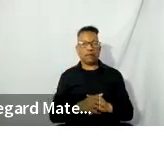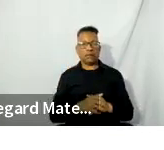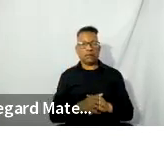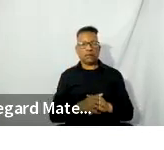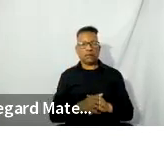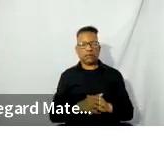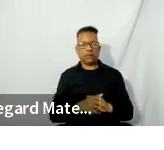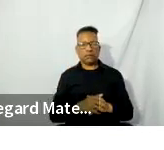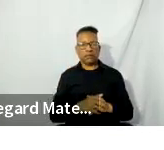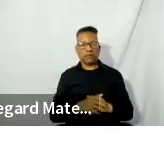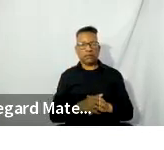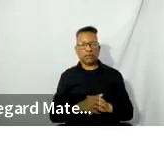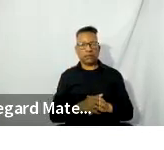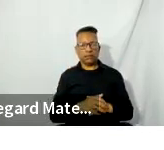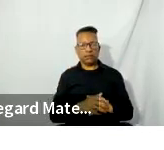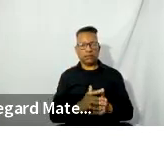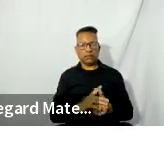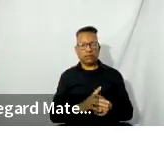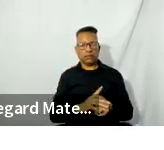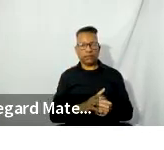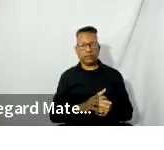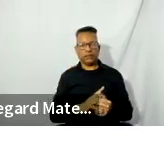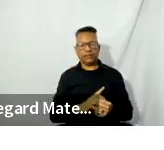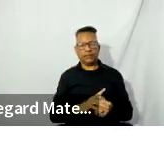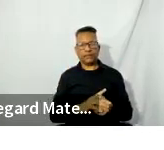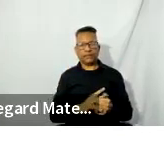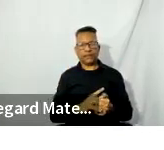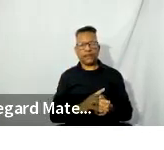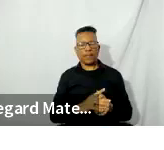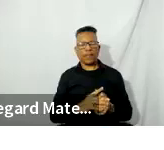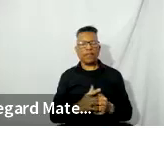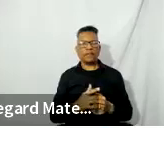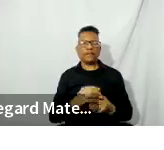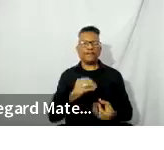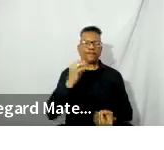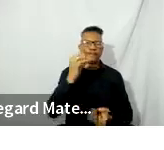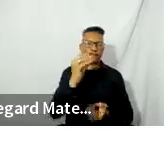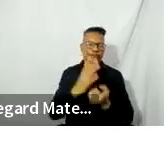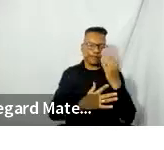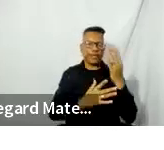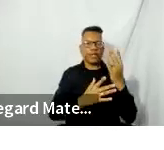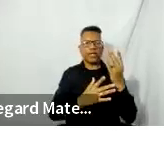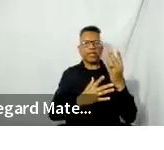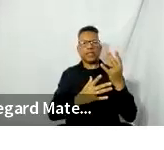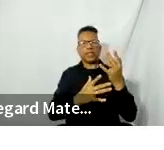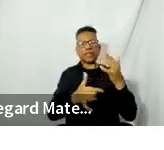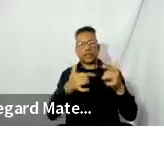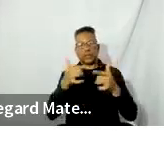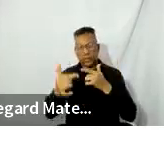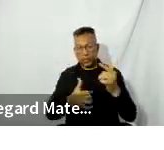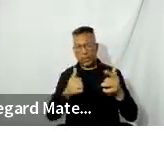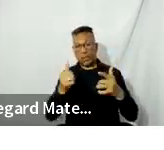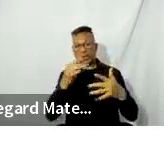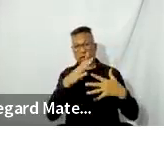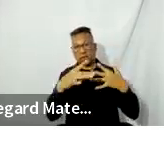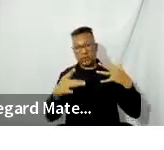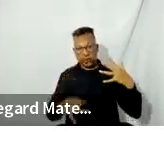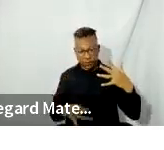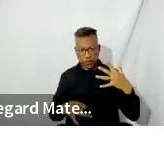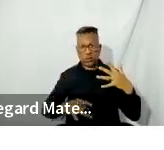, transformative transformative activity out of out of a out of a out of a out of a situation in which there is a foundation ion of reactivity